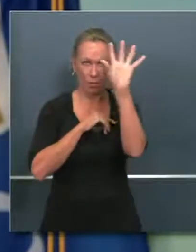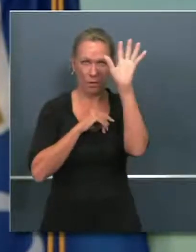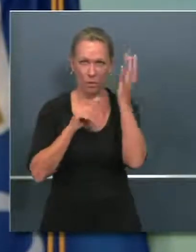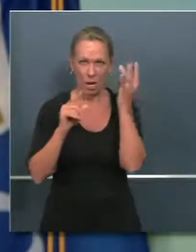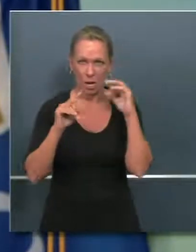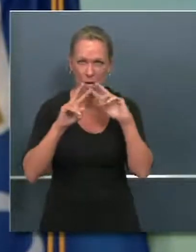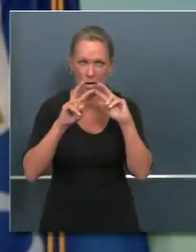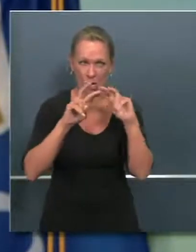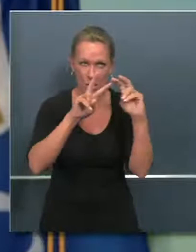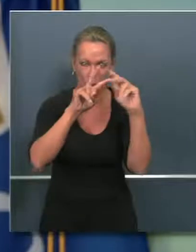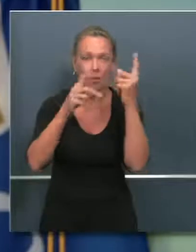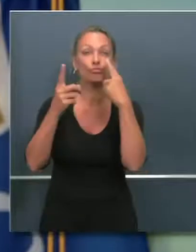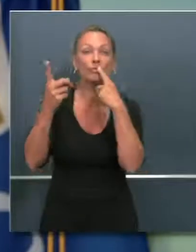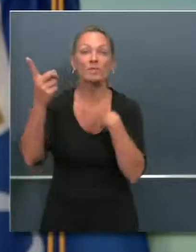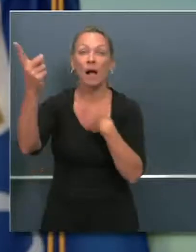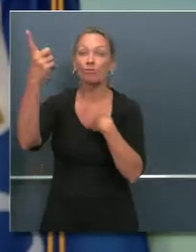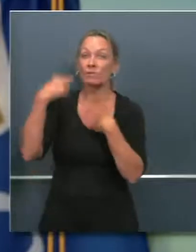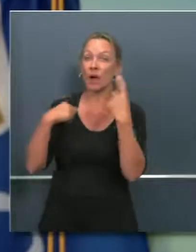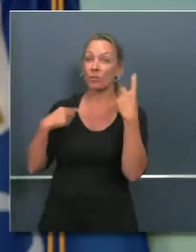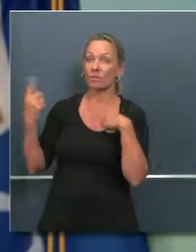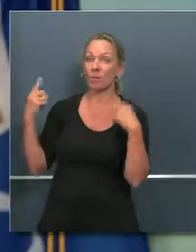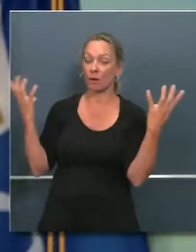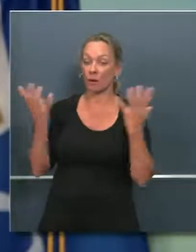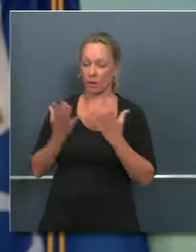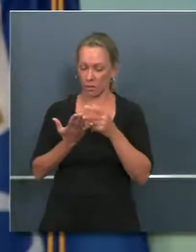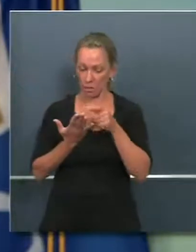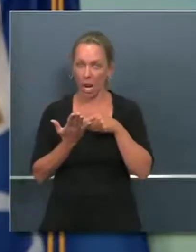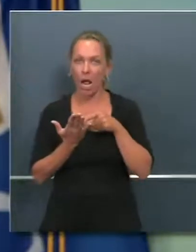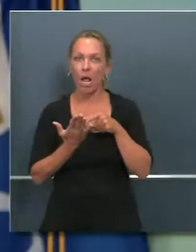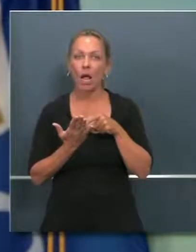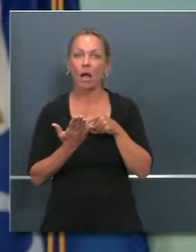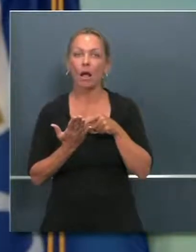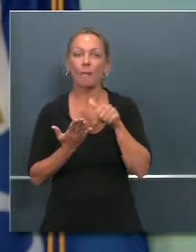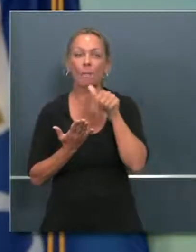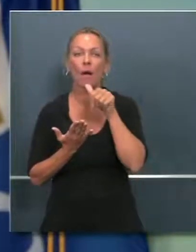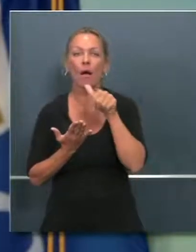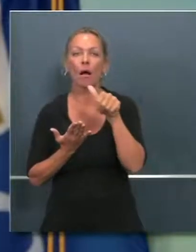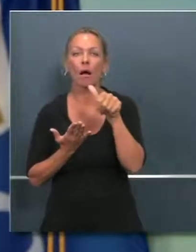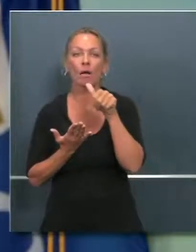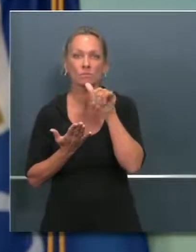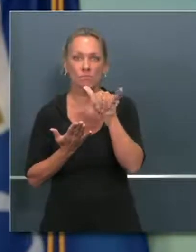of consternation of concern from health officials about family gatherings I mentioned that a moment